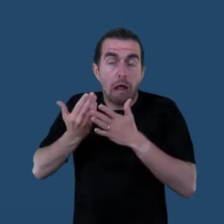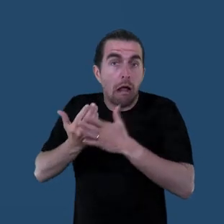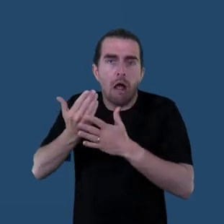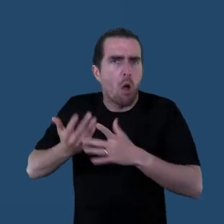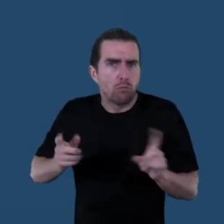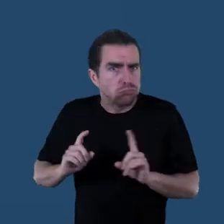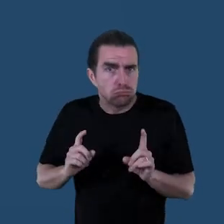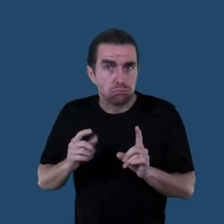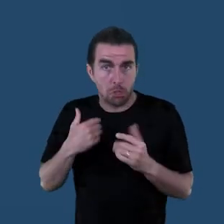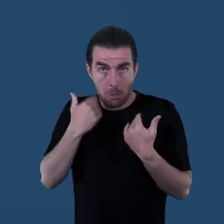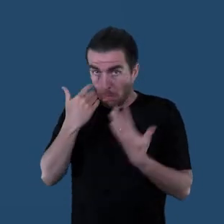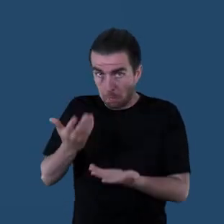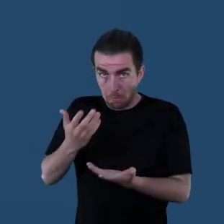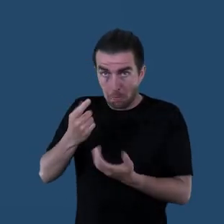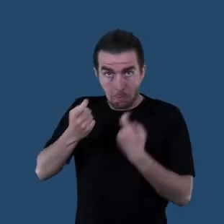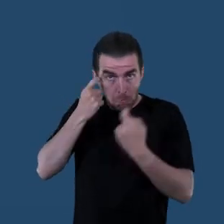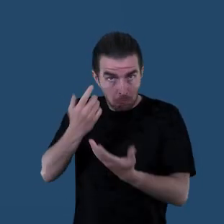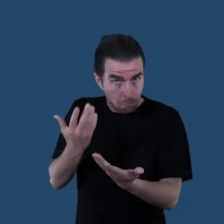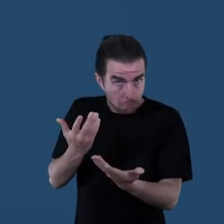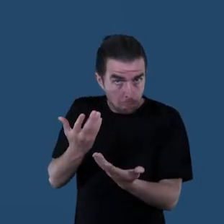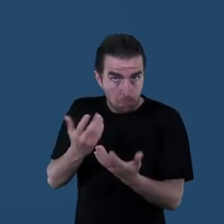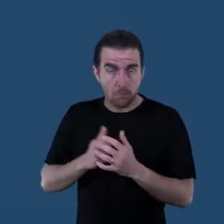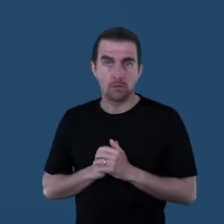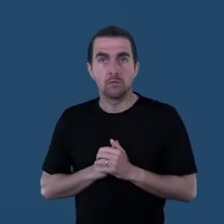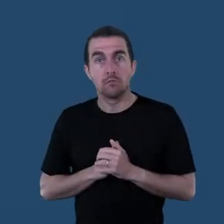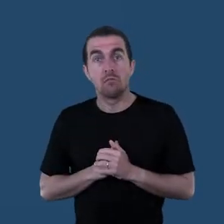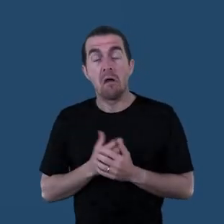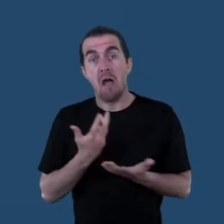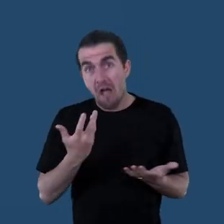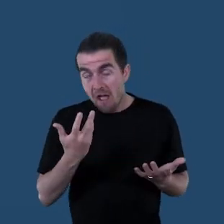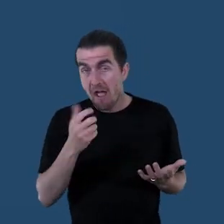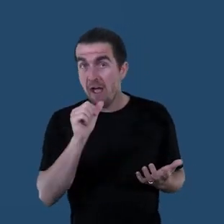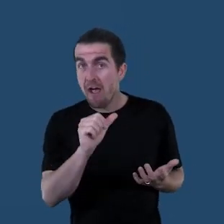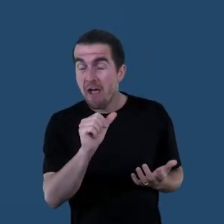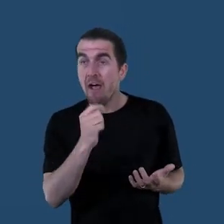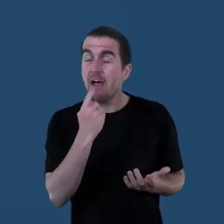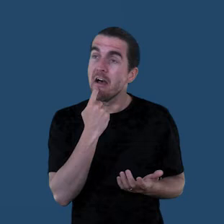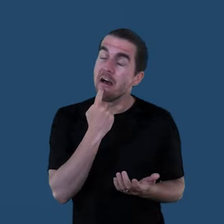I don't know Richard, have you've got any thoughts on that? Yeah, it's like, I suppose